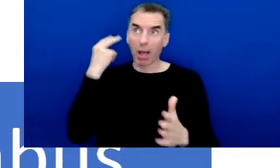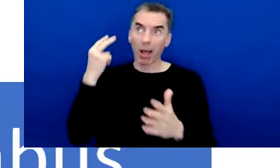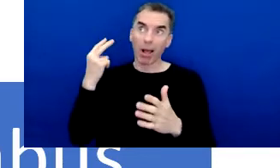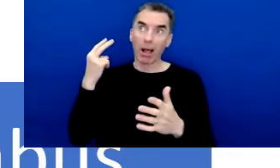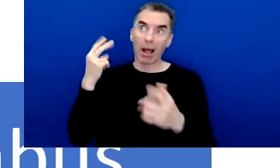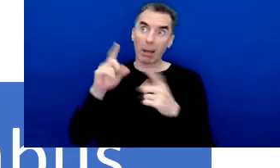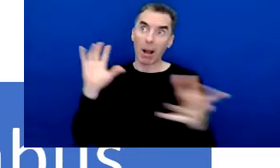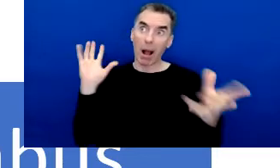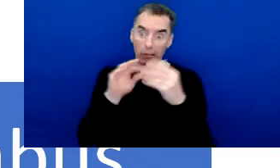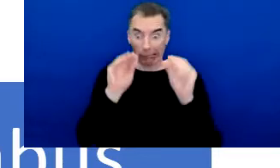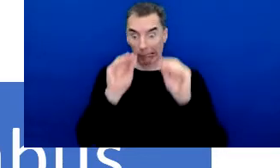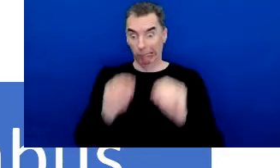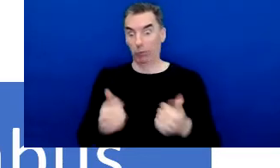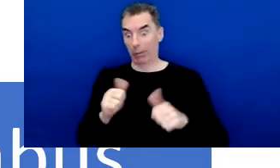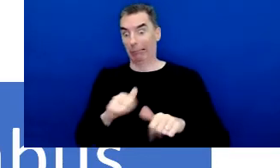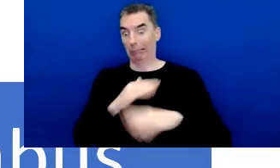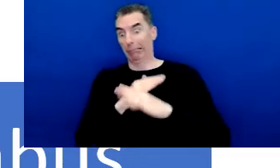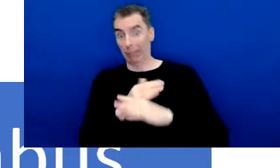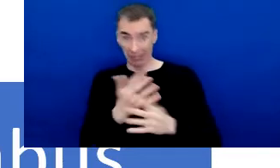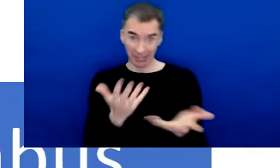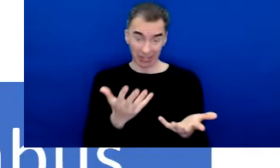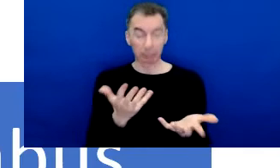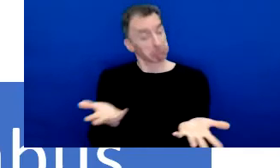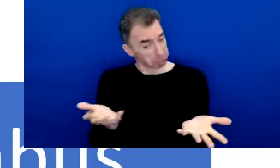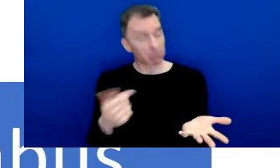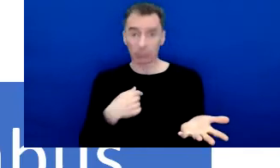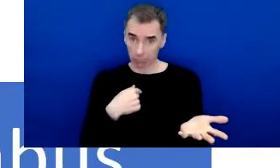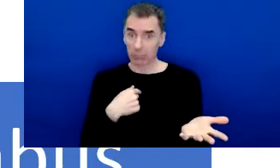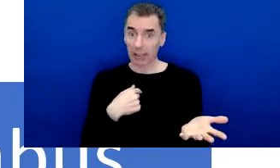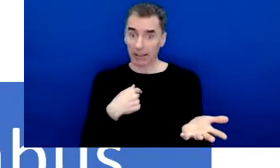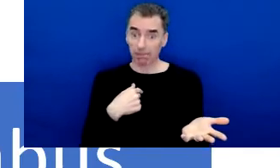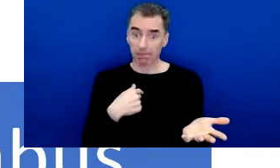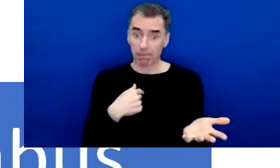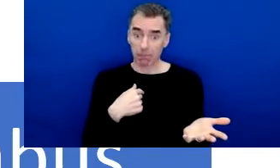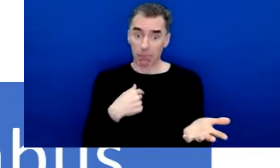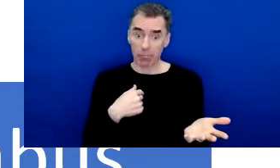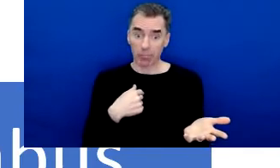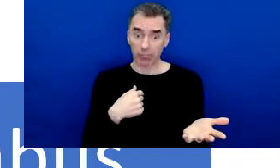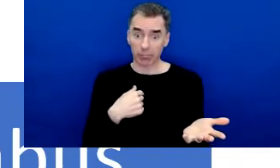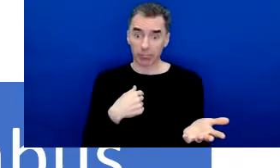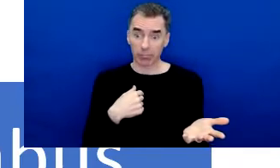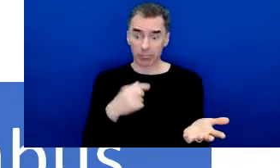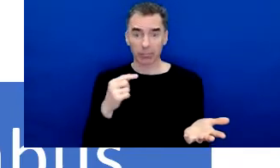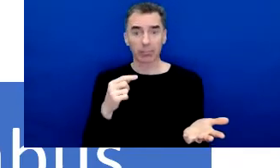But I know for me that's one reason why my mind tend to be a little bit longer